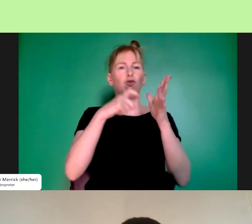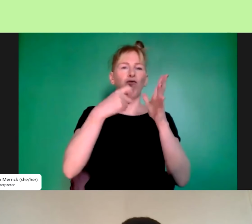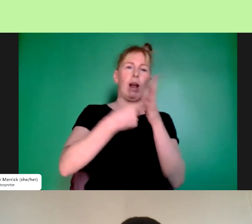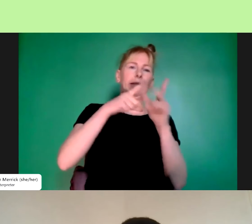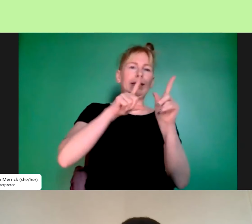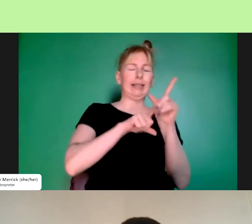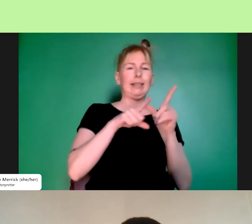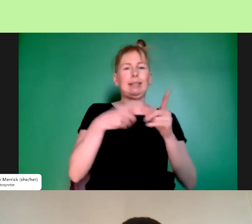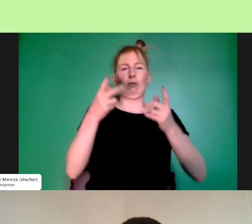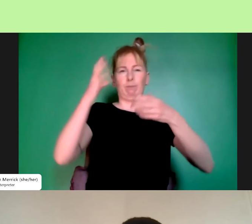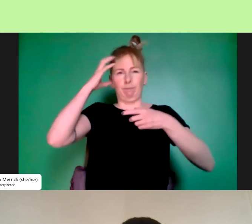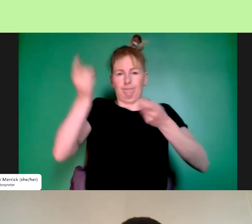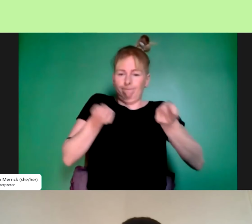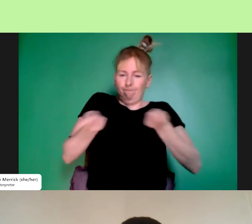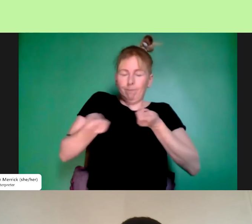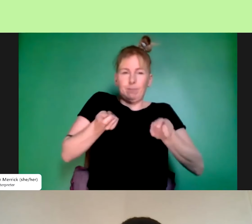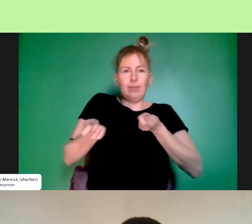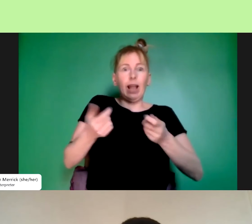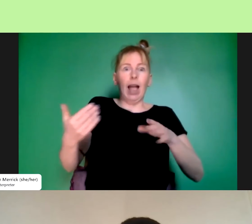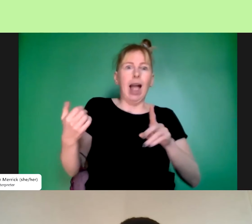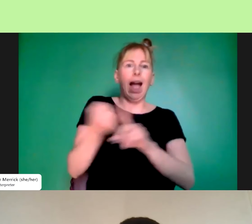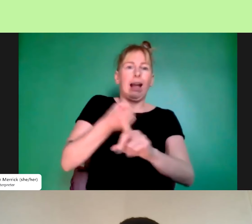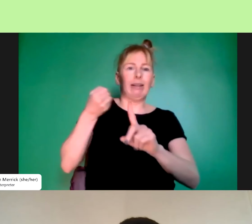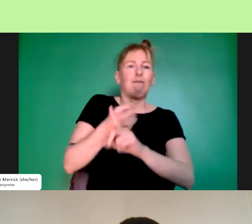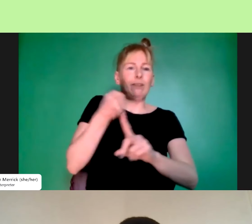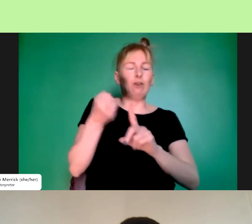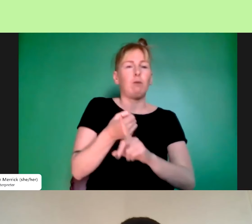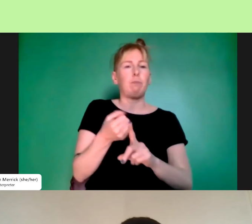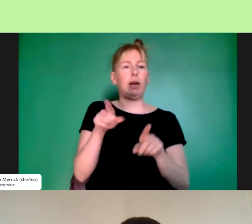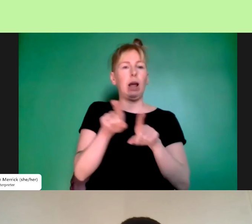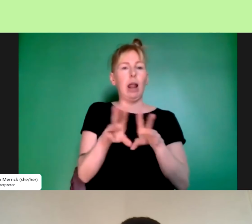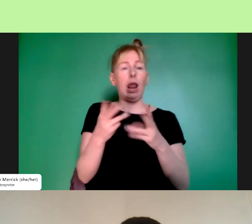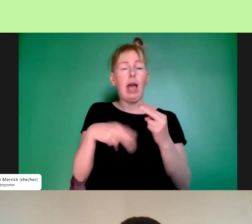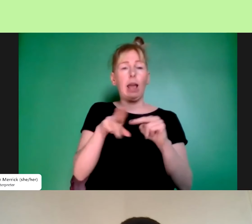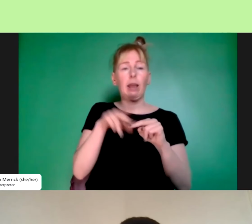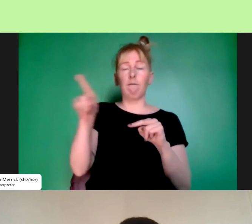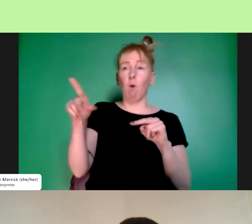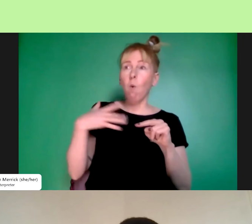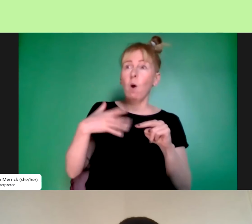But then also, let's actually make boring practical changes, because actually, structural